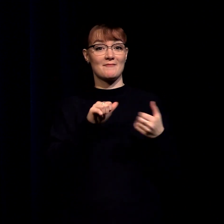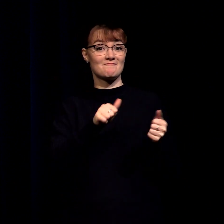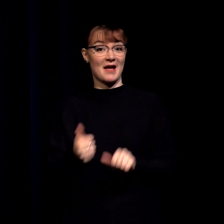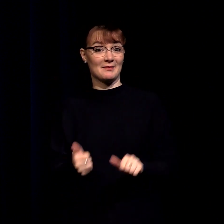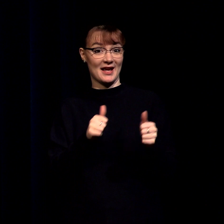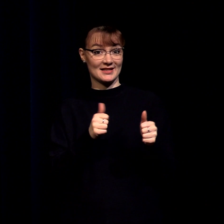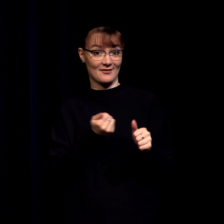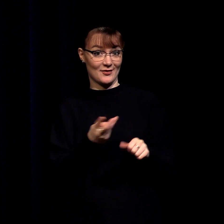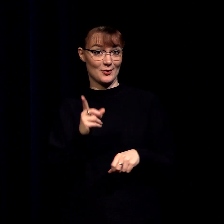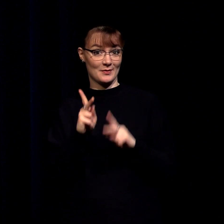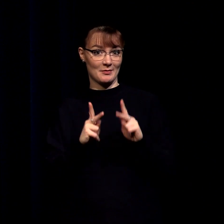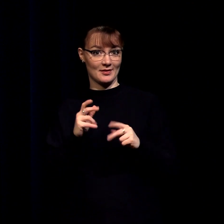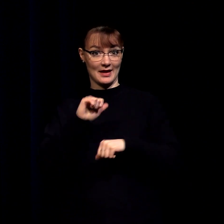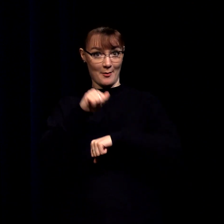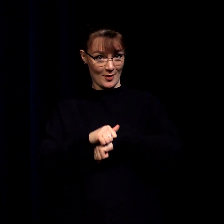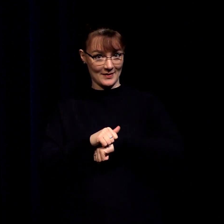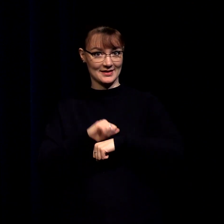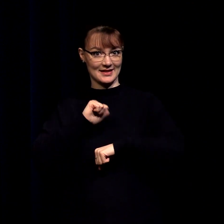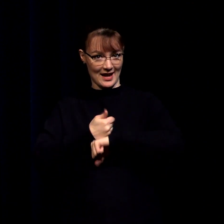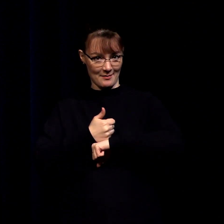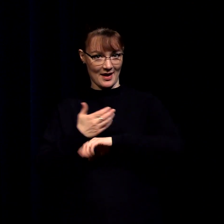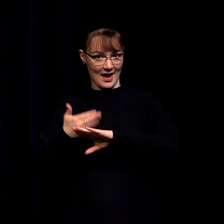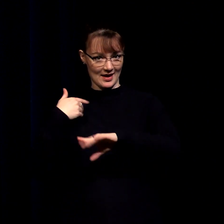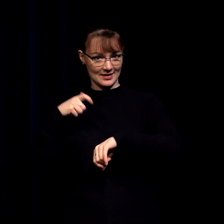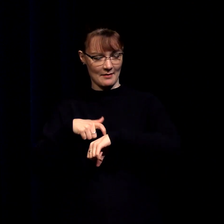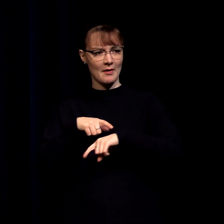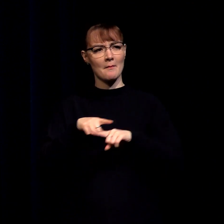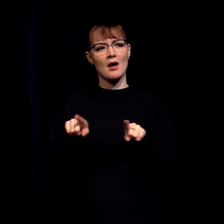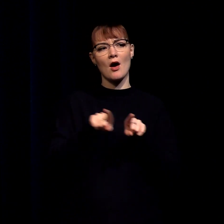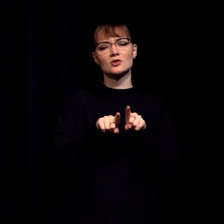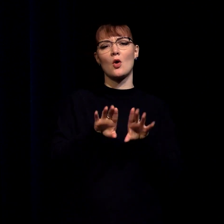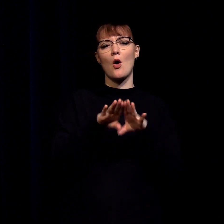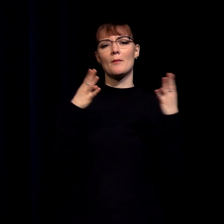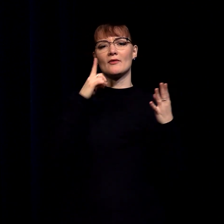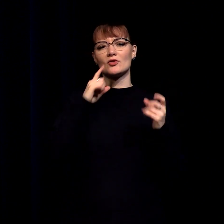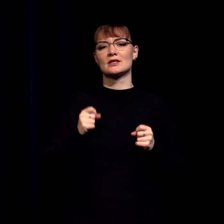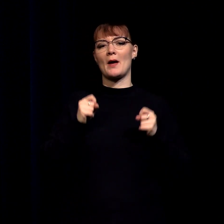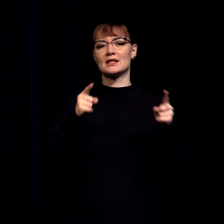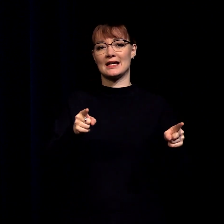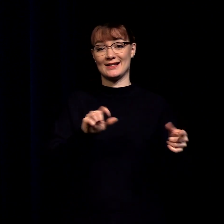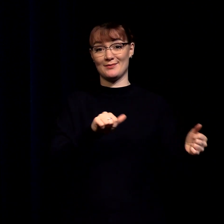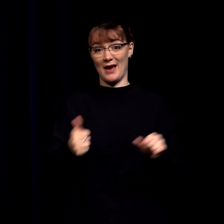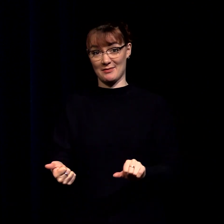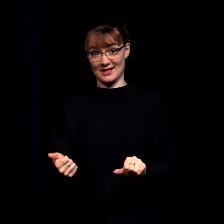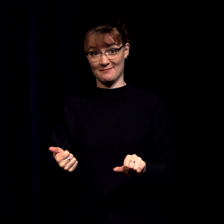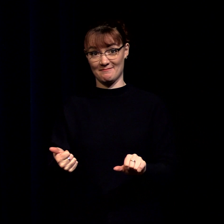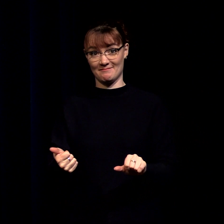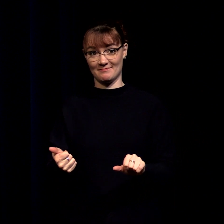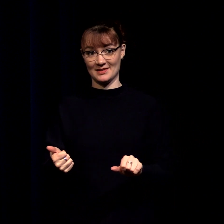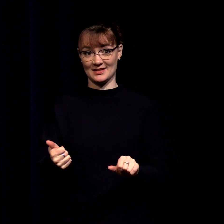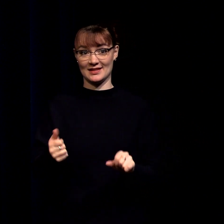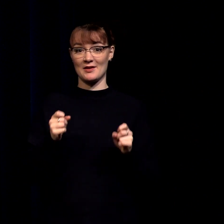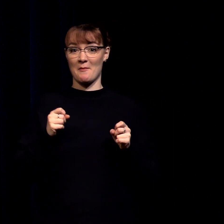people that are scheduled to get baptized, but we're also opening it up for spontaneous baptisms today. And so if you are here,